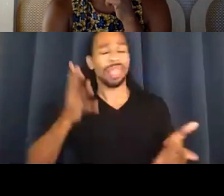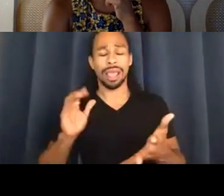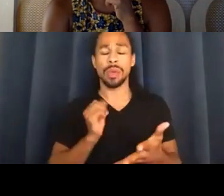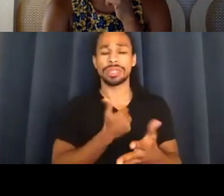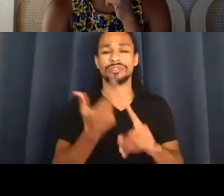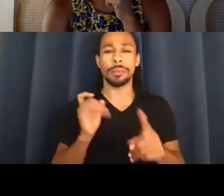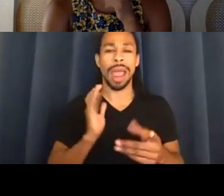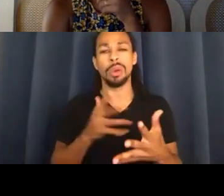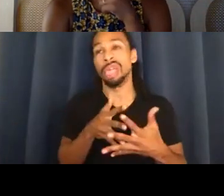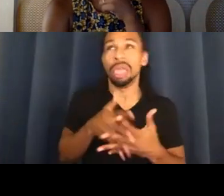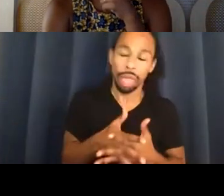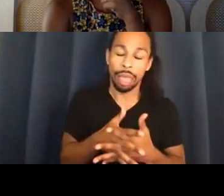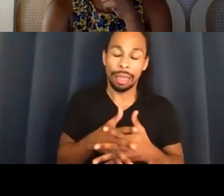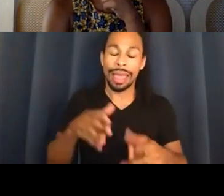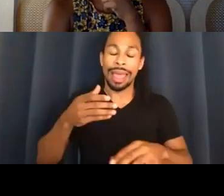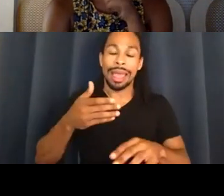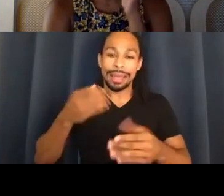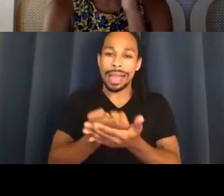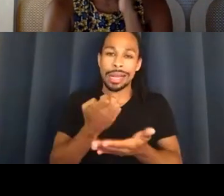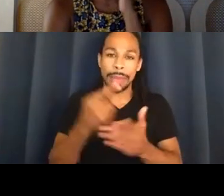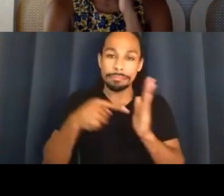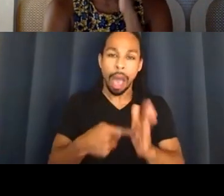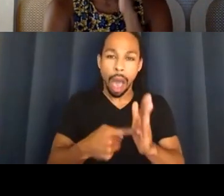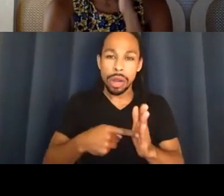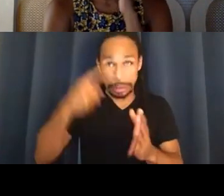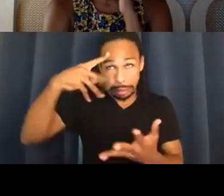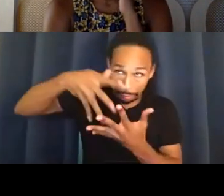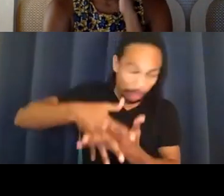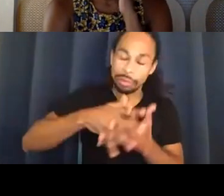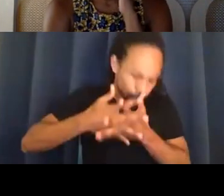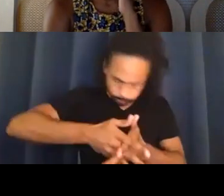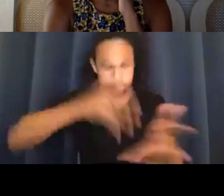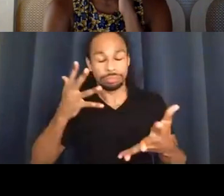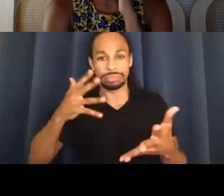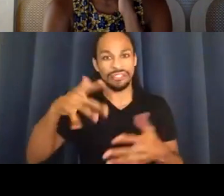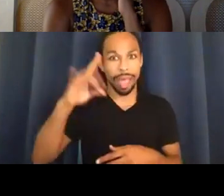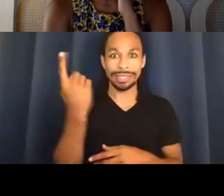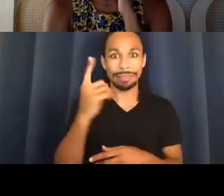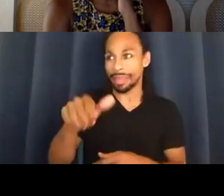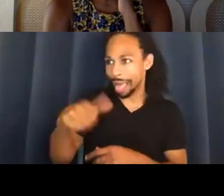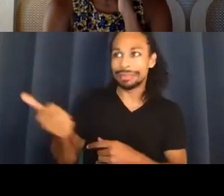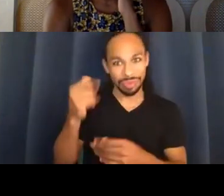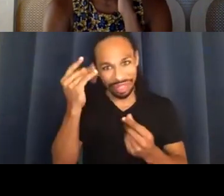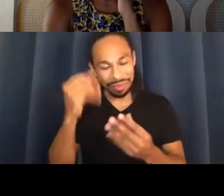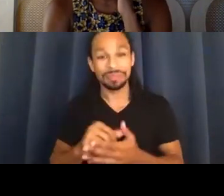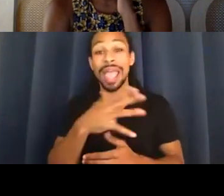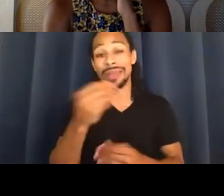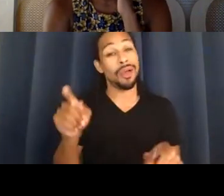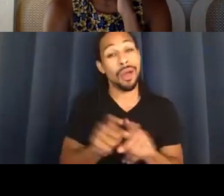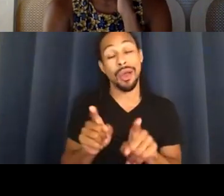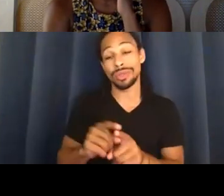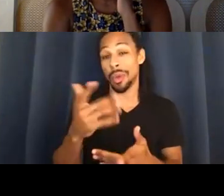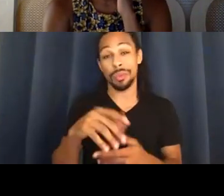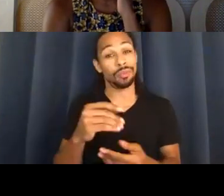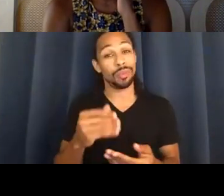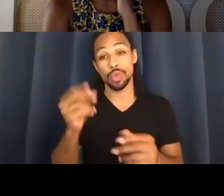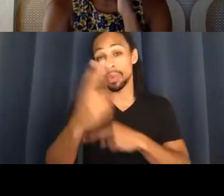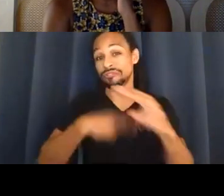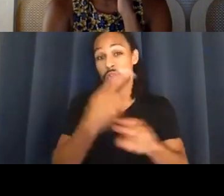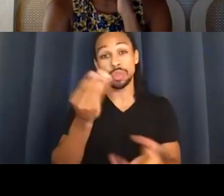and, Laura closing us out with universal wage, doing away with paid tickets.